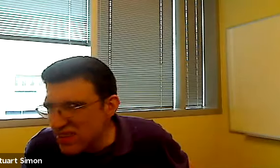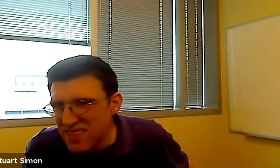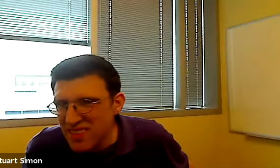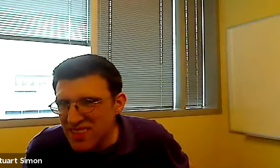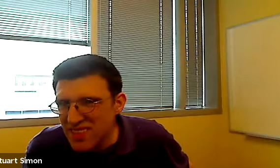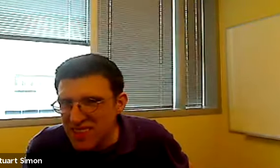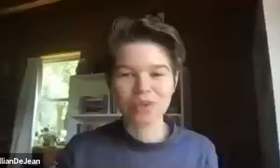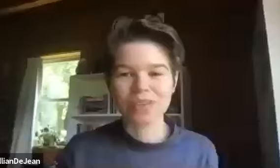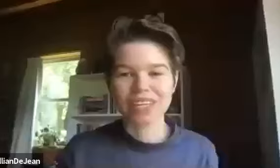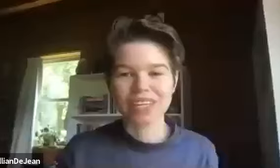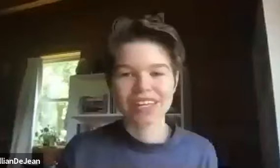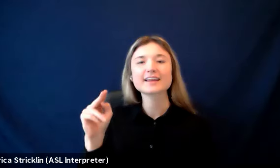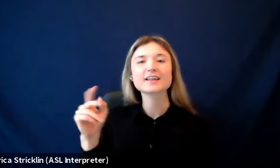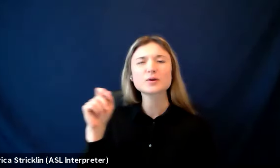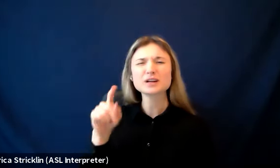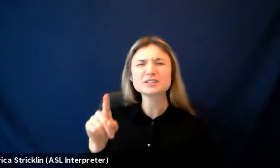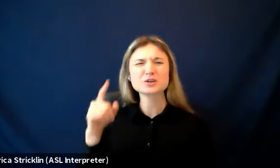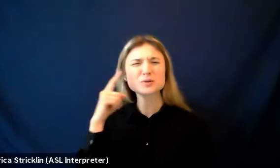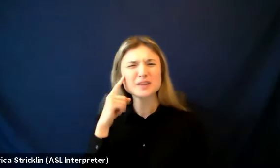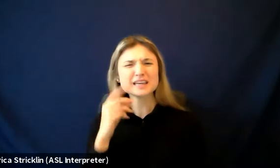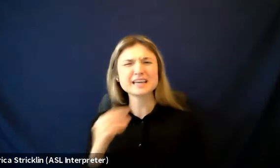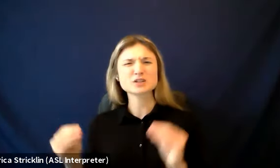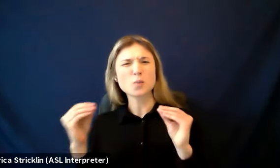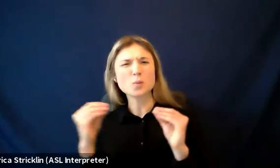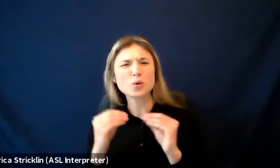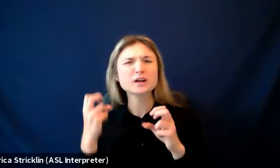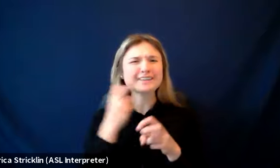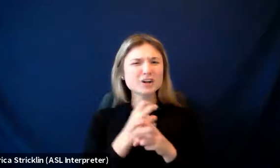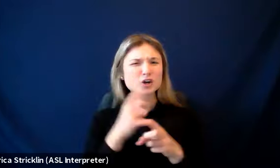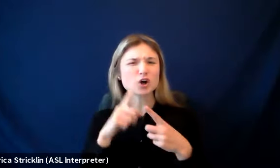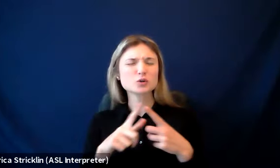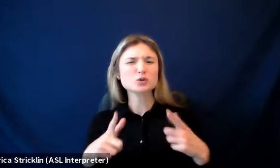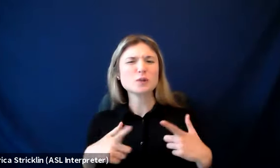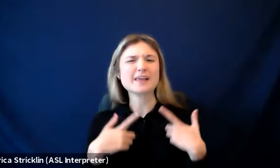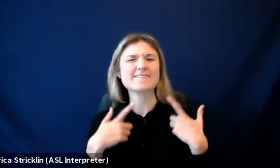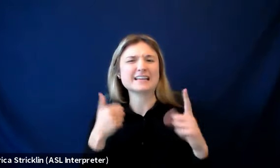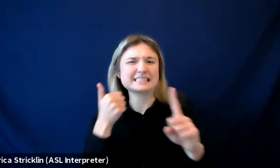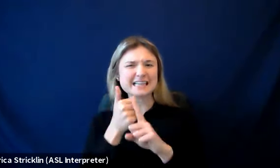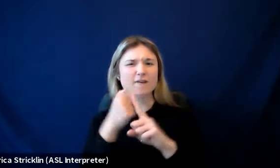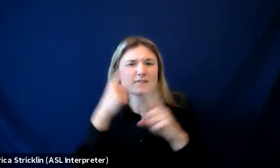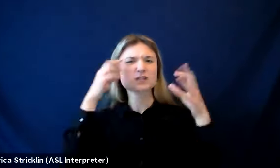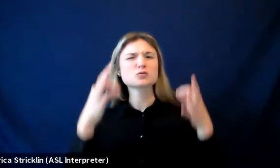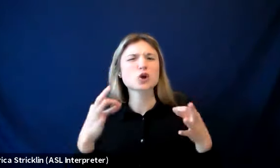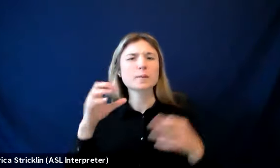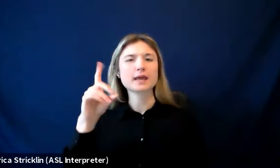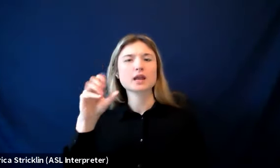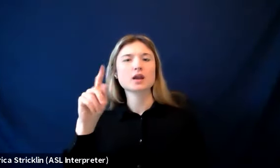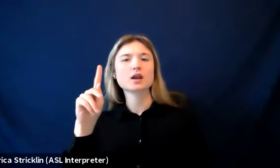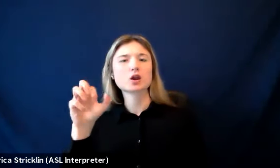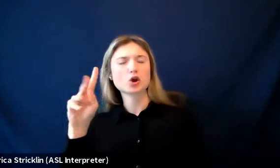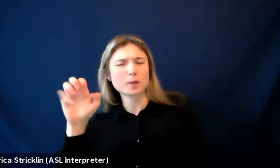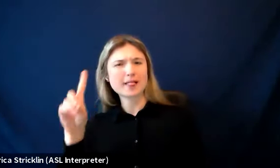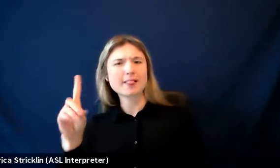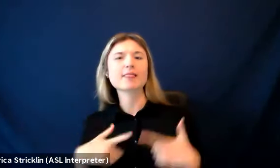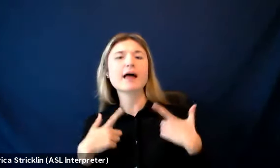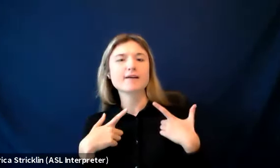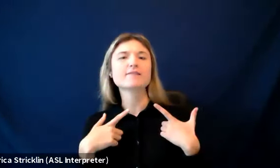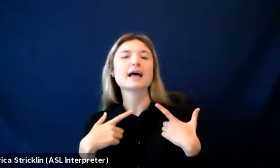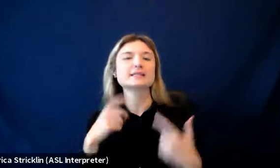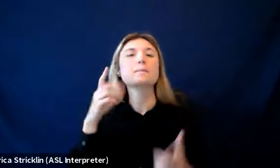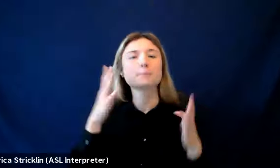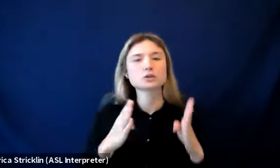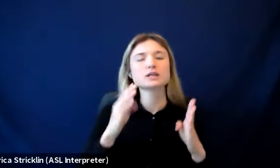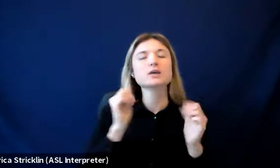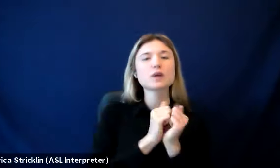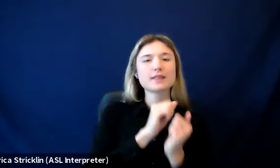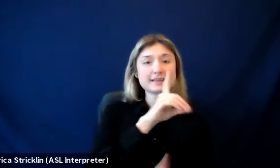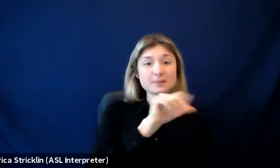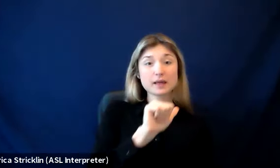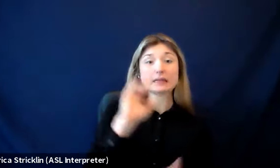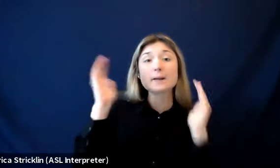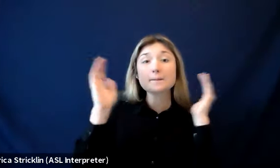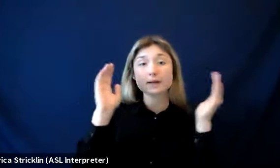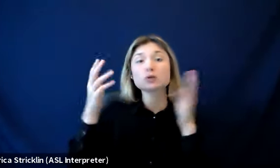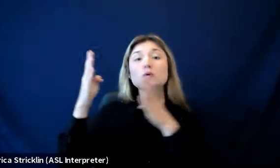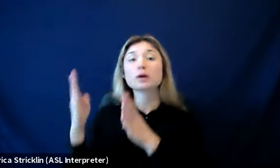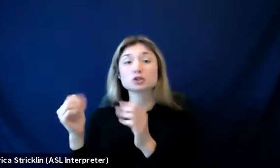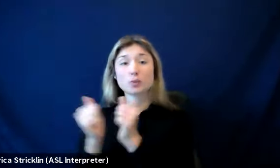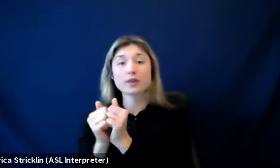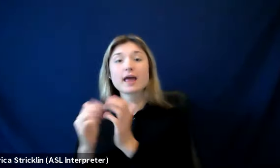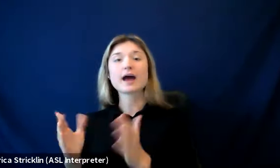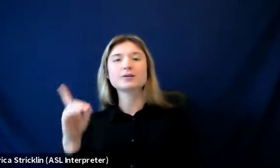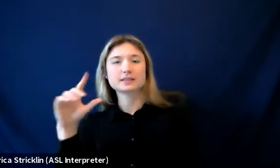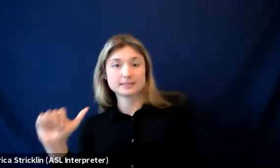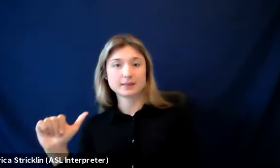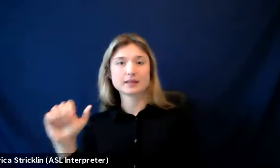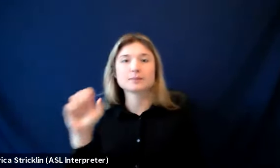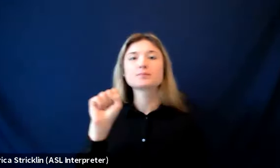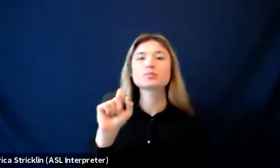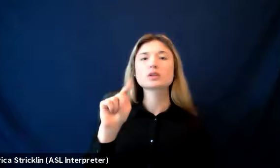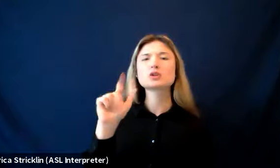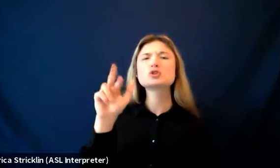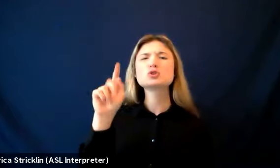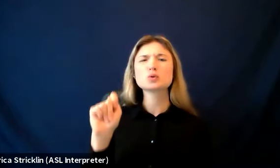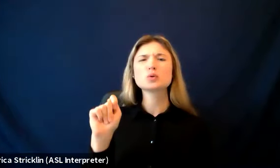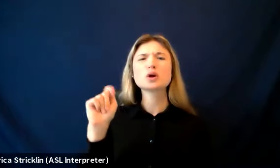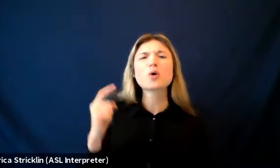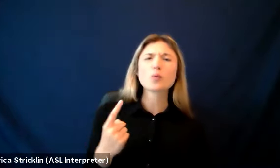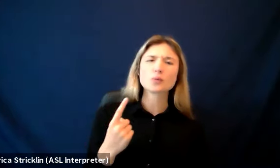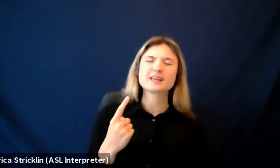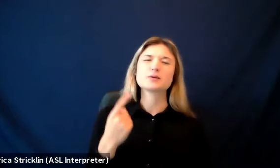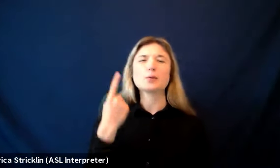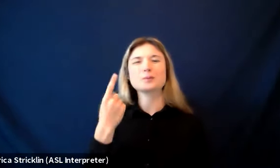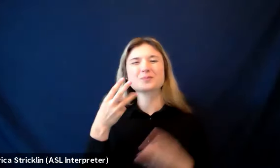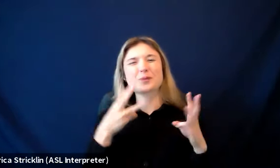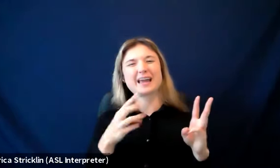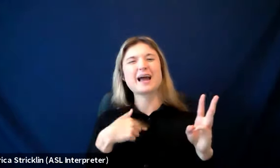So the question would be, do you think it's more difficult to live a self determined life as a person with a disability, as compared to a person who may not have a disability, only in the sense that I'm still living with my parents.